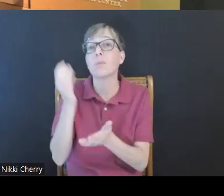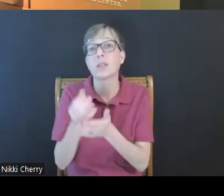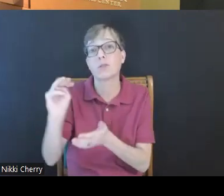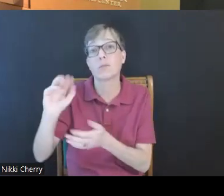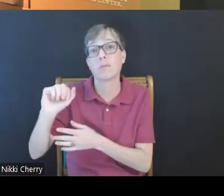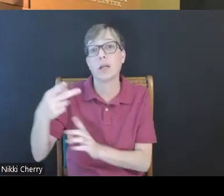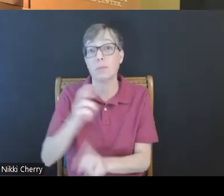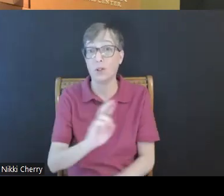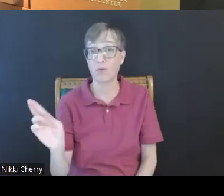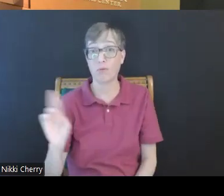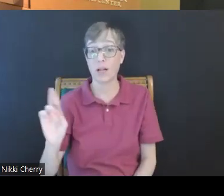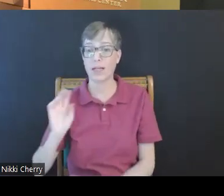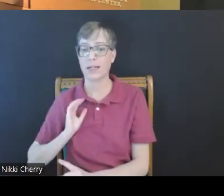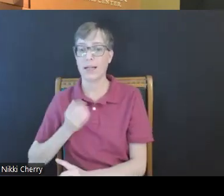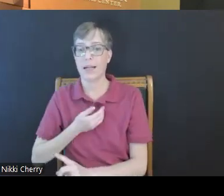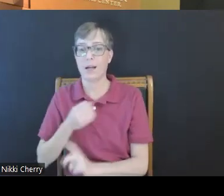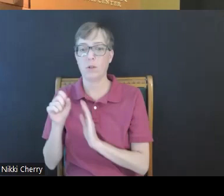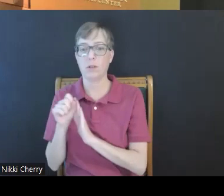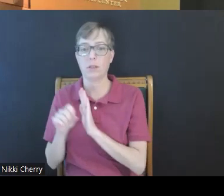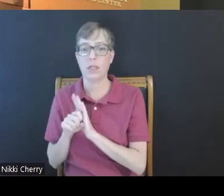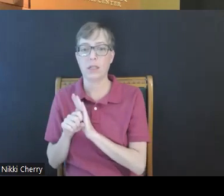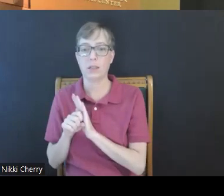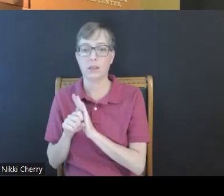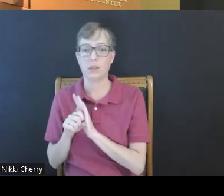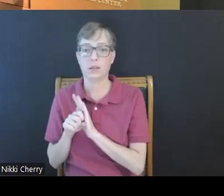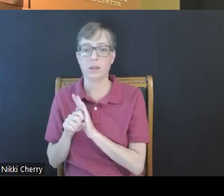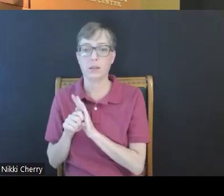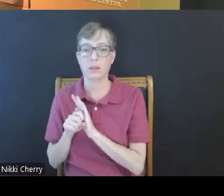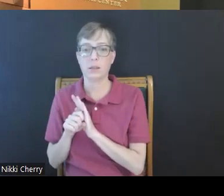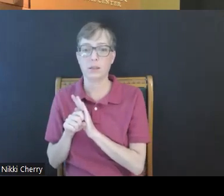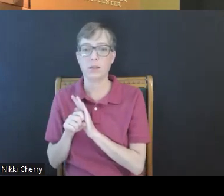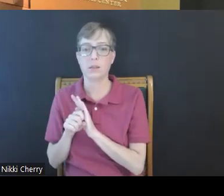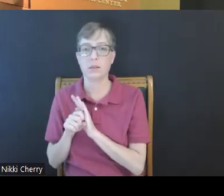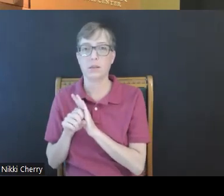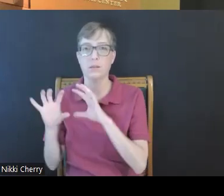39 counties in our states uh and half of them have never seen a psychiatrist a psychologist